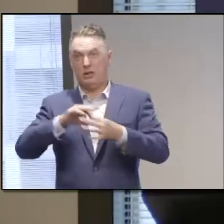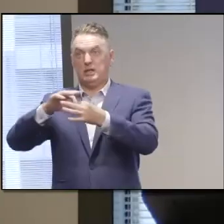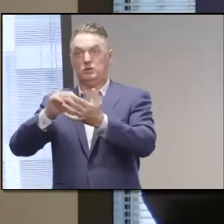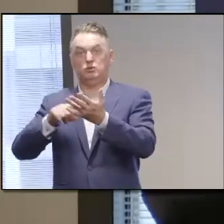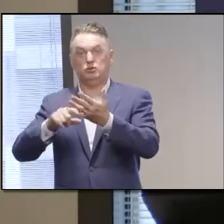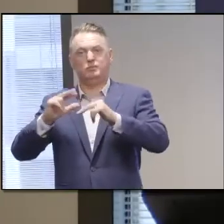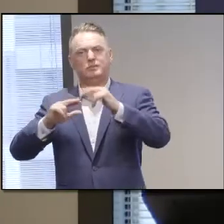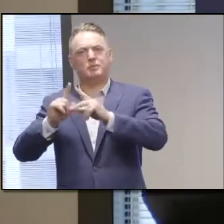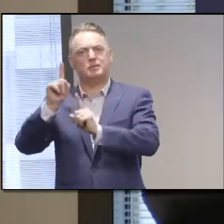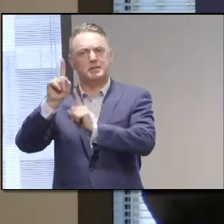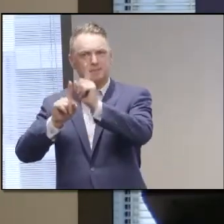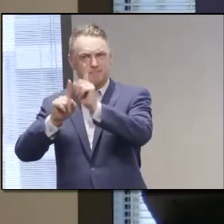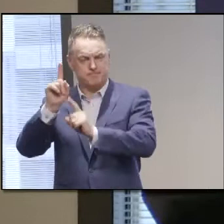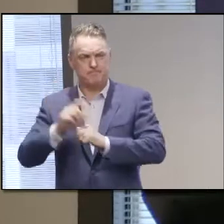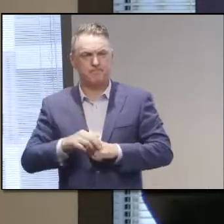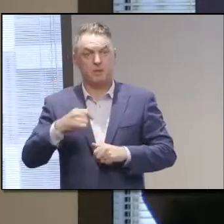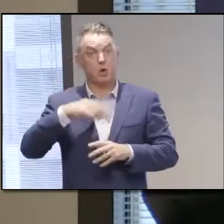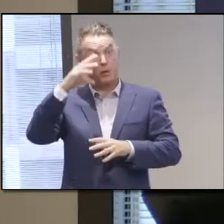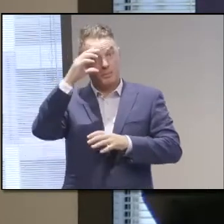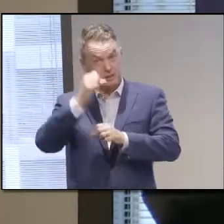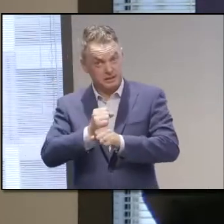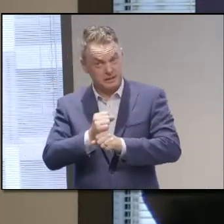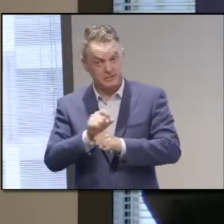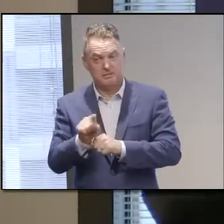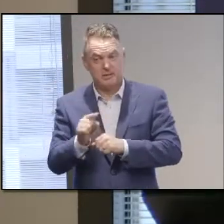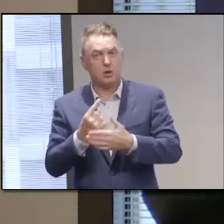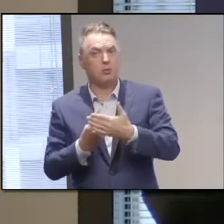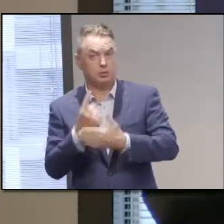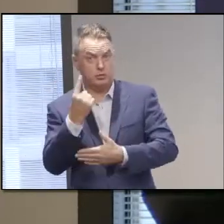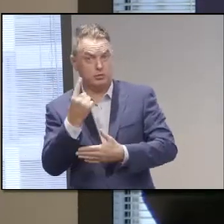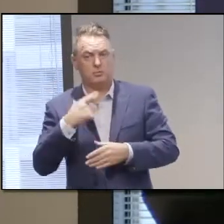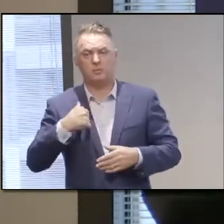in my view these are also opportunities because we have new technology and new ways